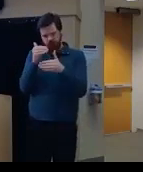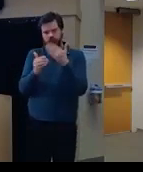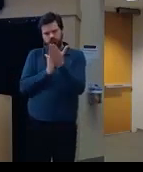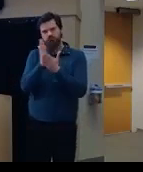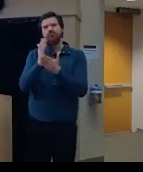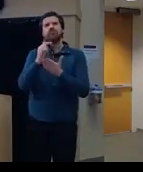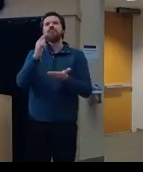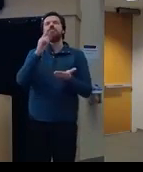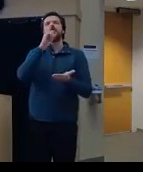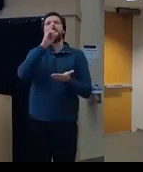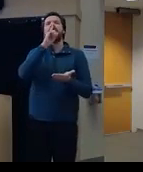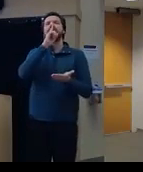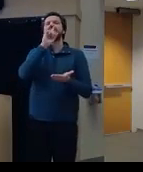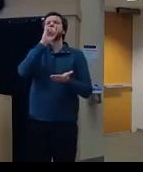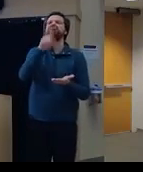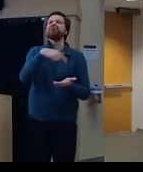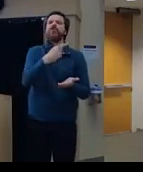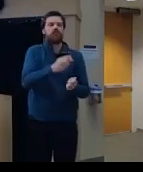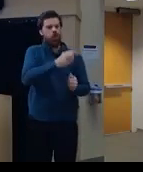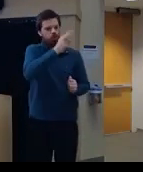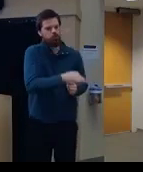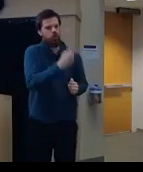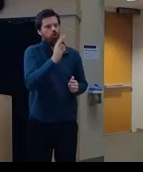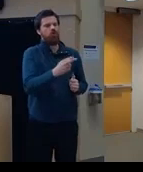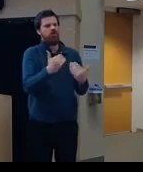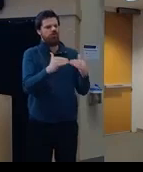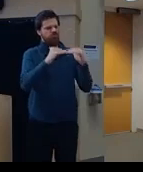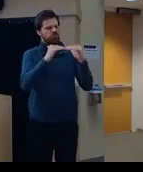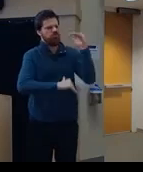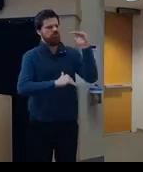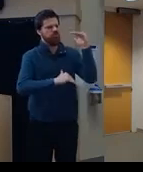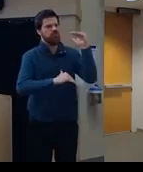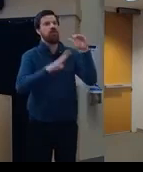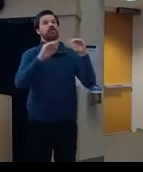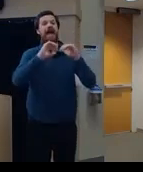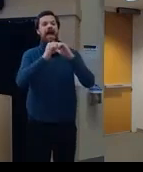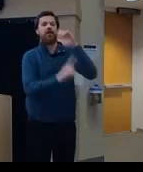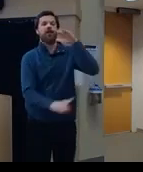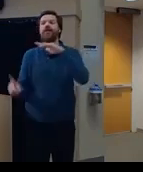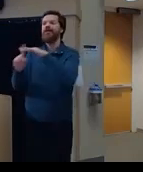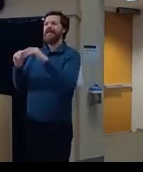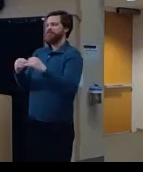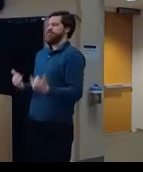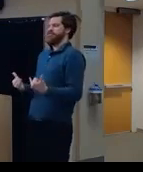sort of the historical injustices but what that looks like in a present day context um which is